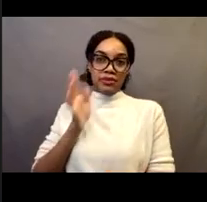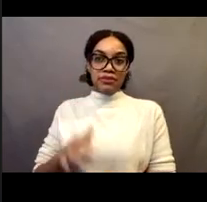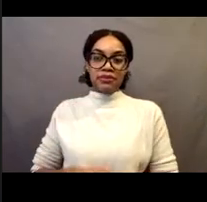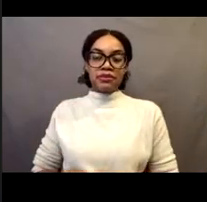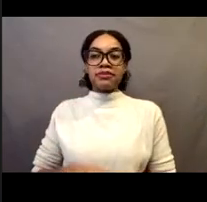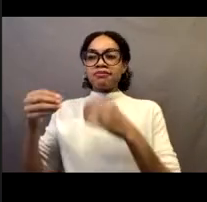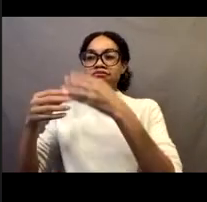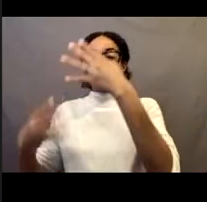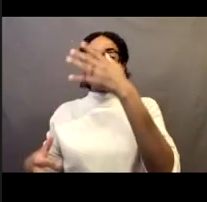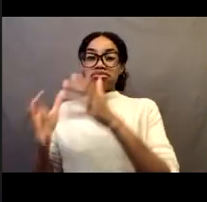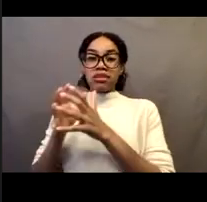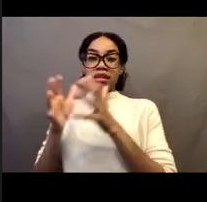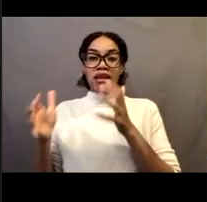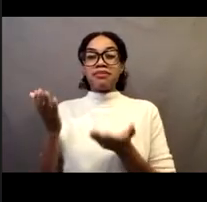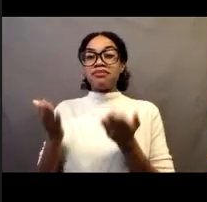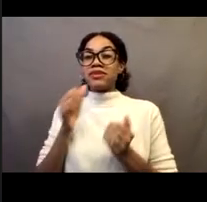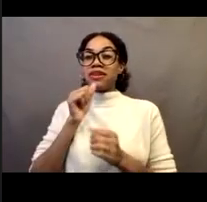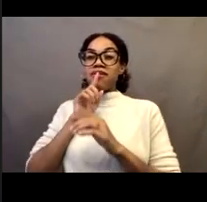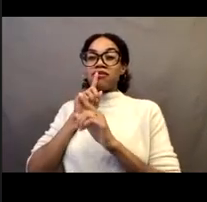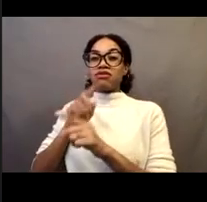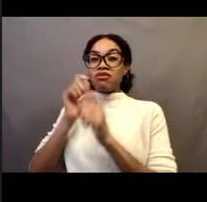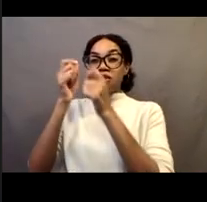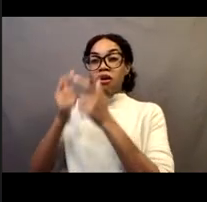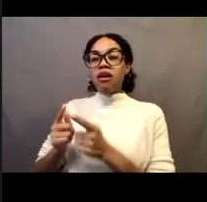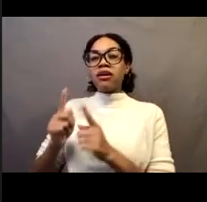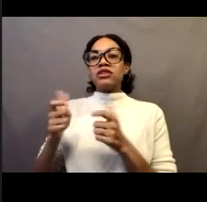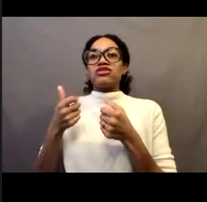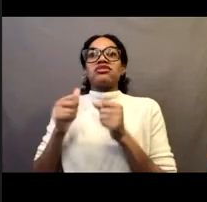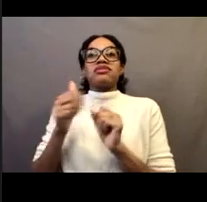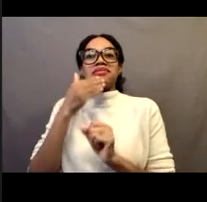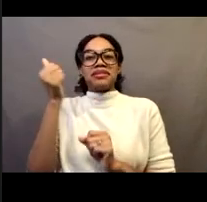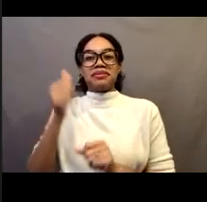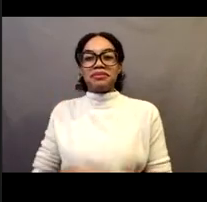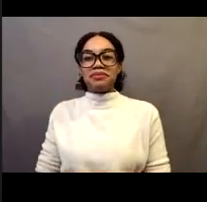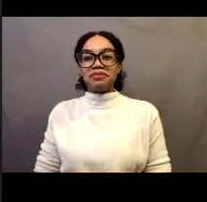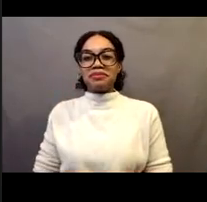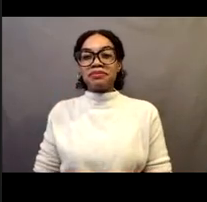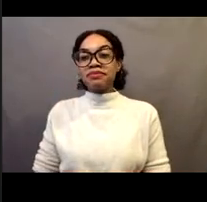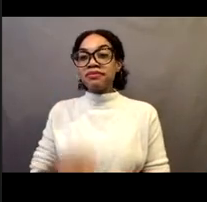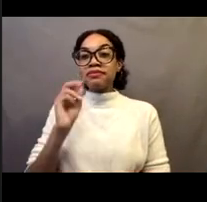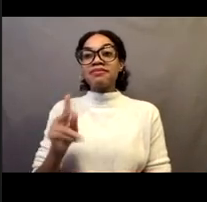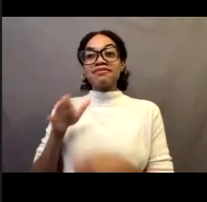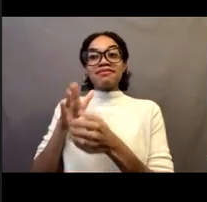We might not get to yours, but we'll try to answer as many as we can by the end of the webinar. Now enough of my talking.